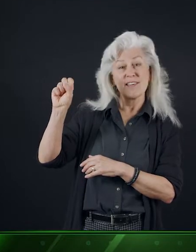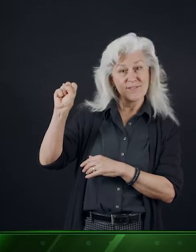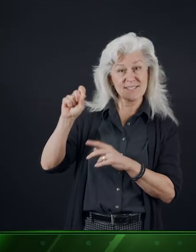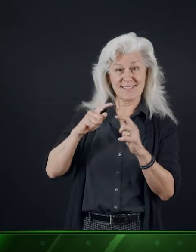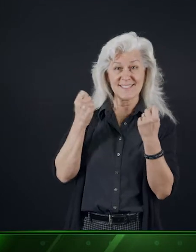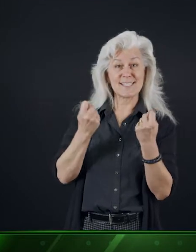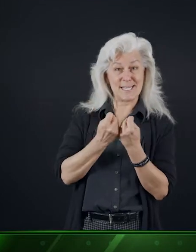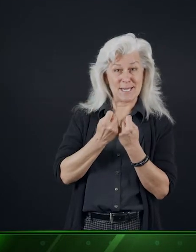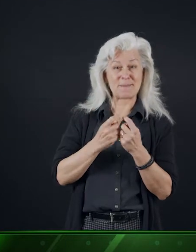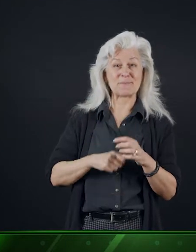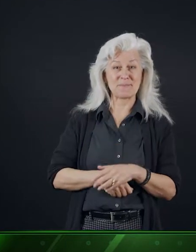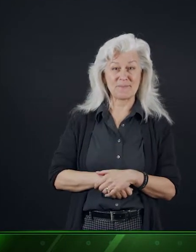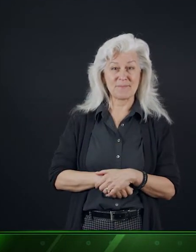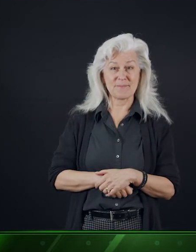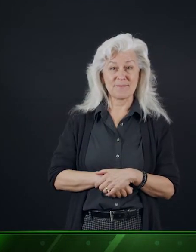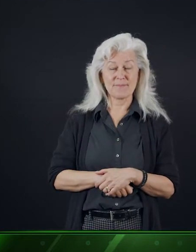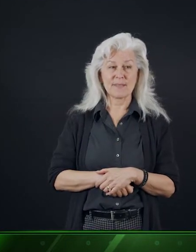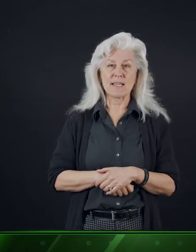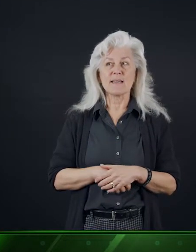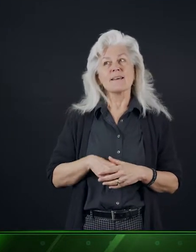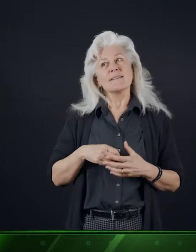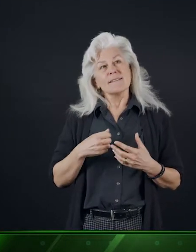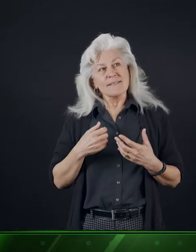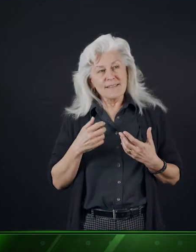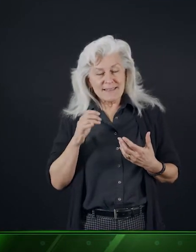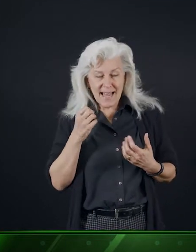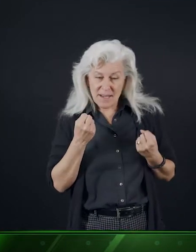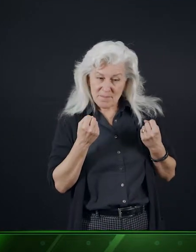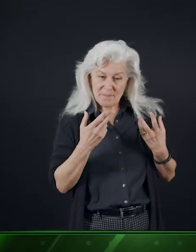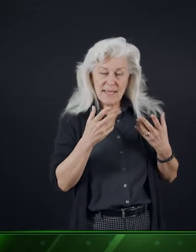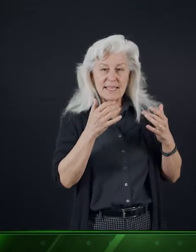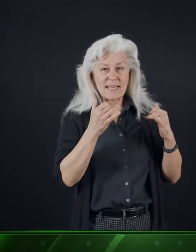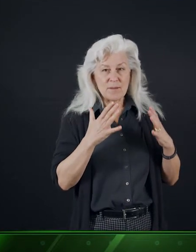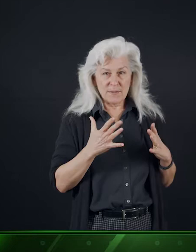Like many of our players sailing the Sea of Thieves, we ourselves have been on a journey.